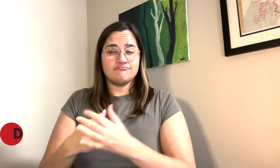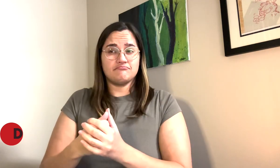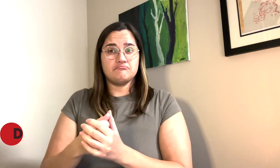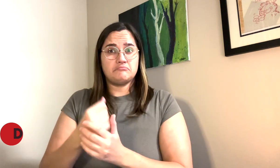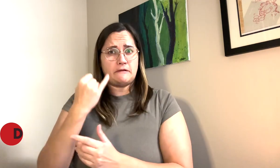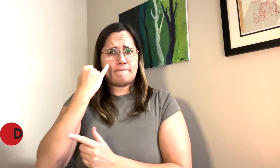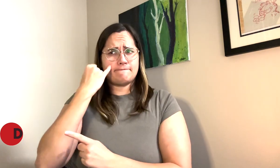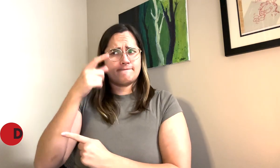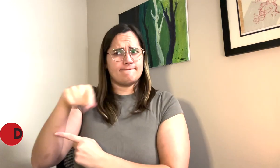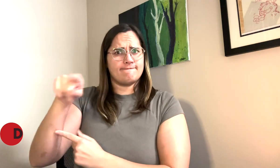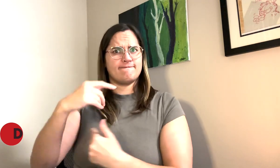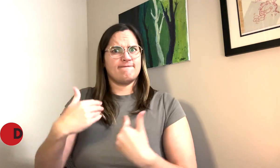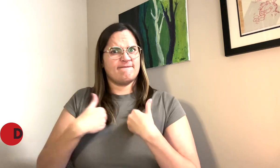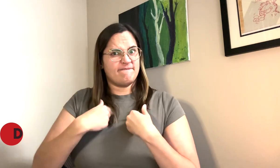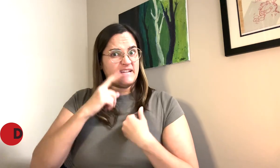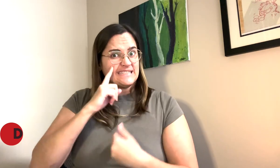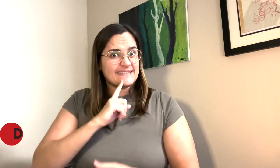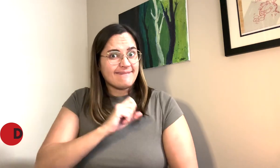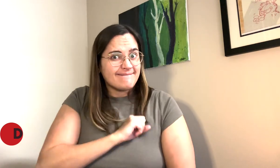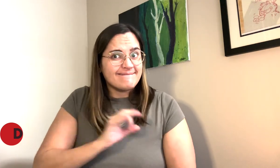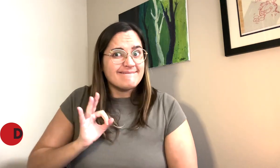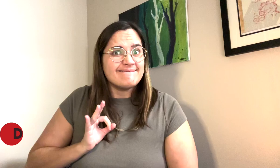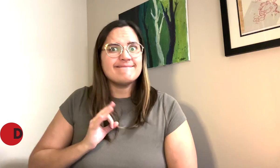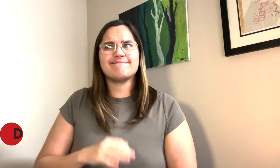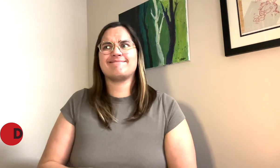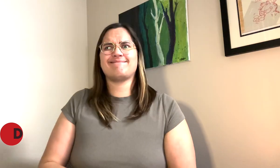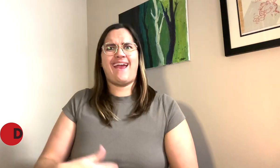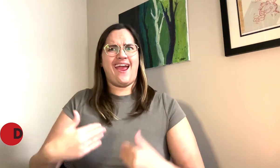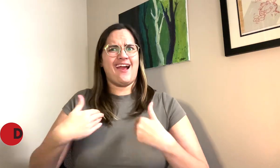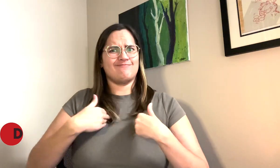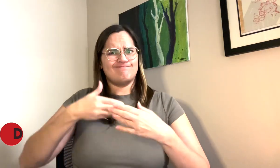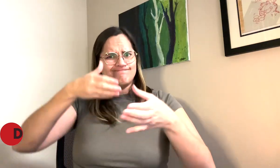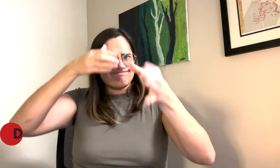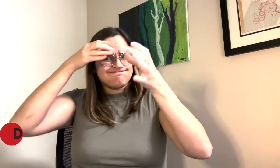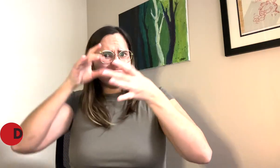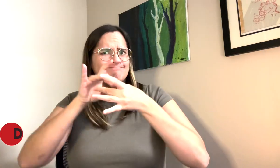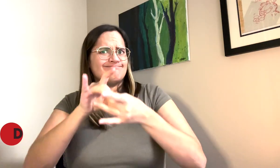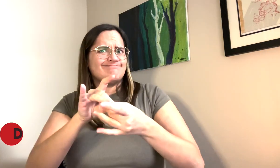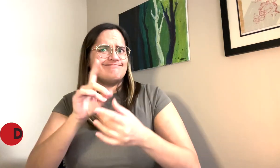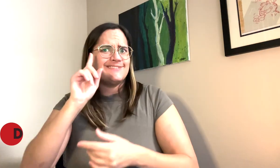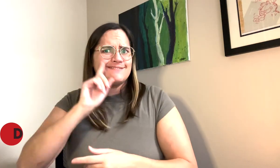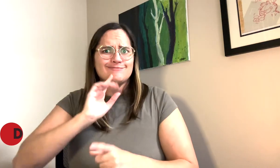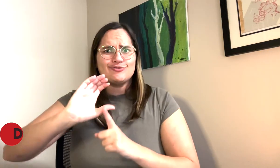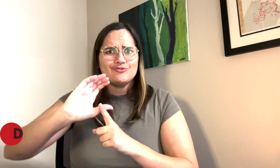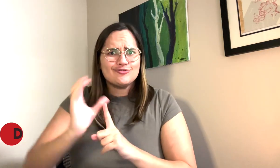and Sign Language? Do they have a deaf advisor? What would that